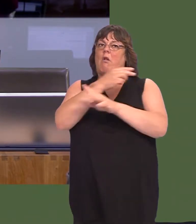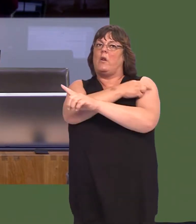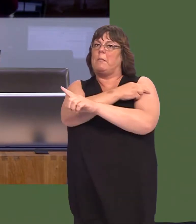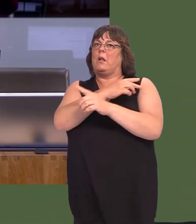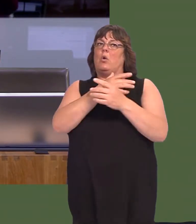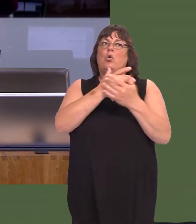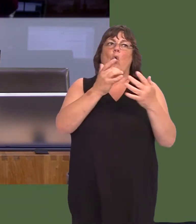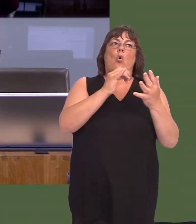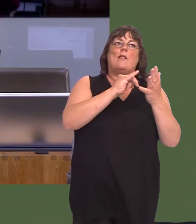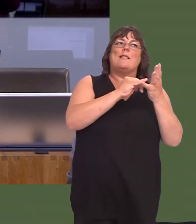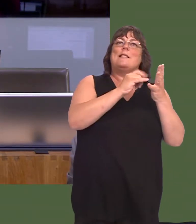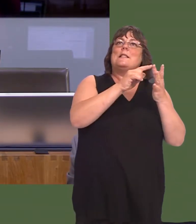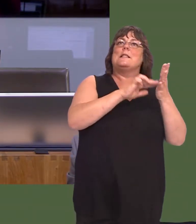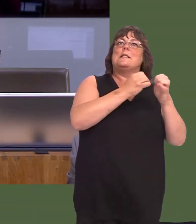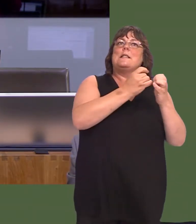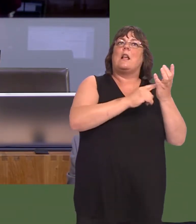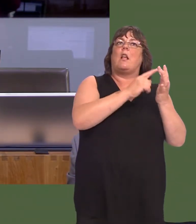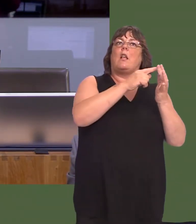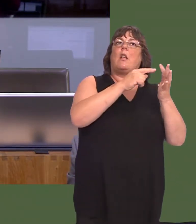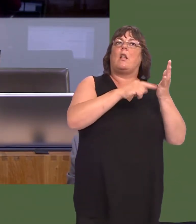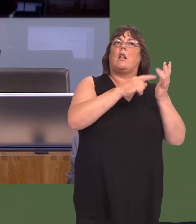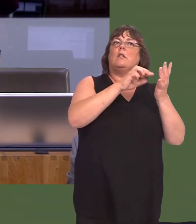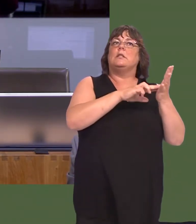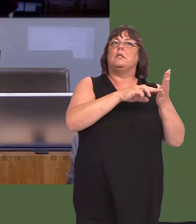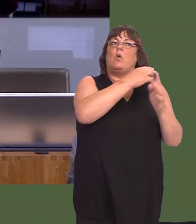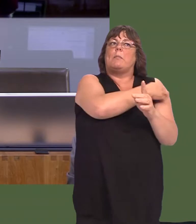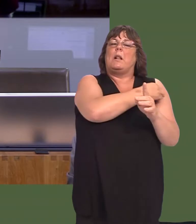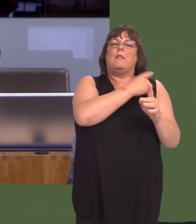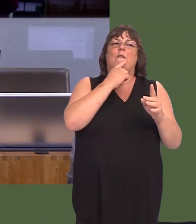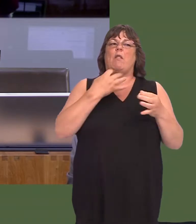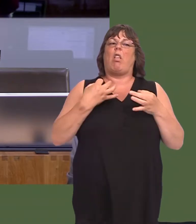It is a nuclear medicine so it does require particular set-ups.